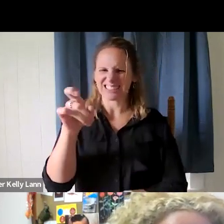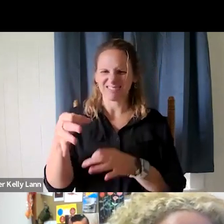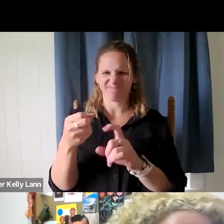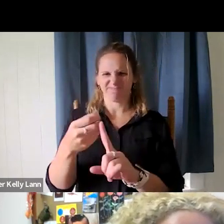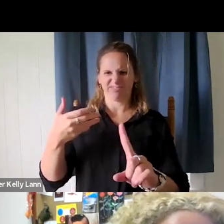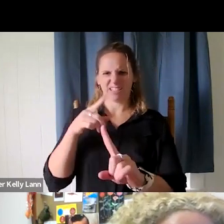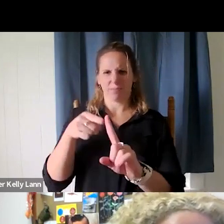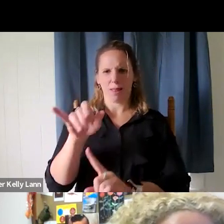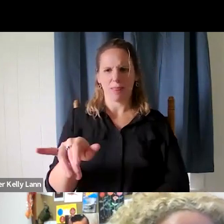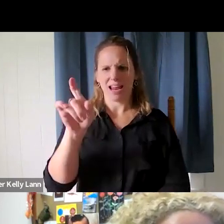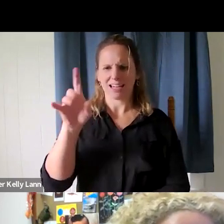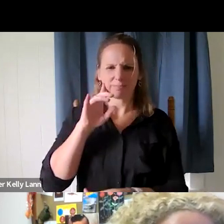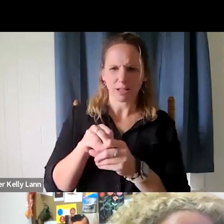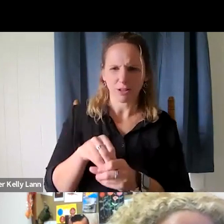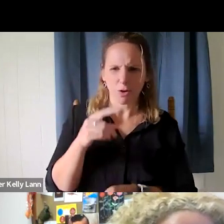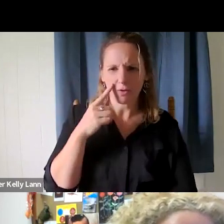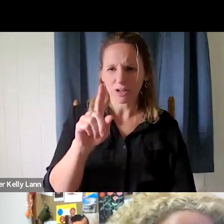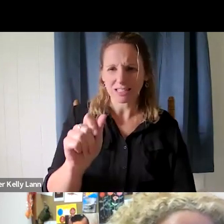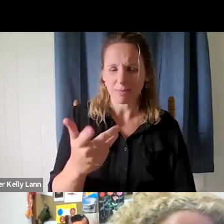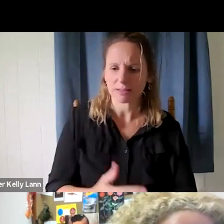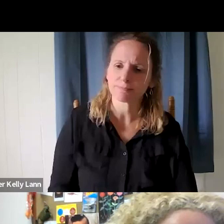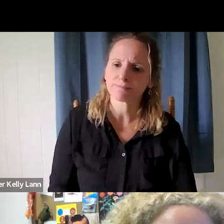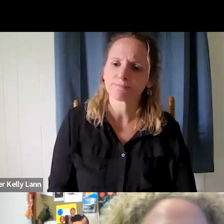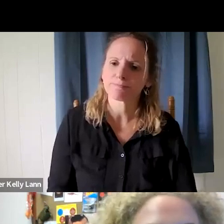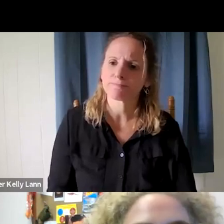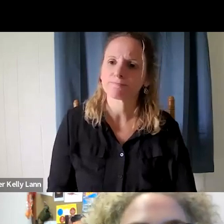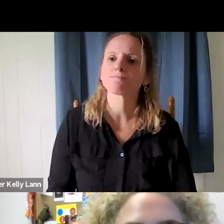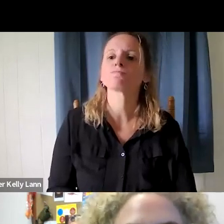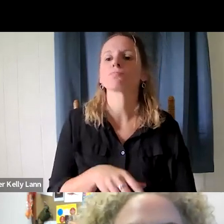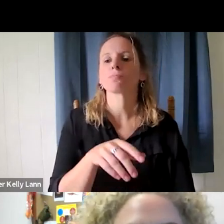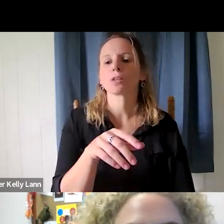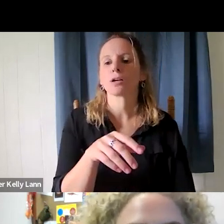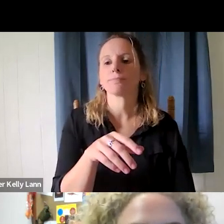that should be part of any disability claim? [Amanda] Sure, so when we're looking